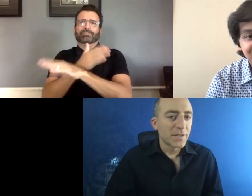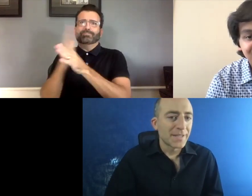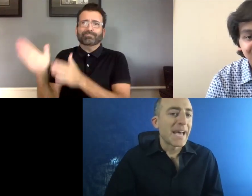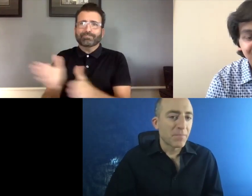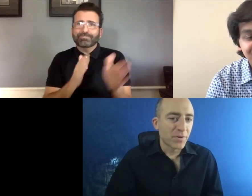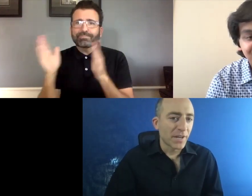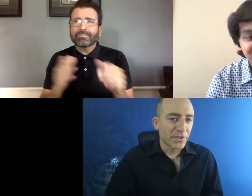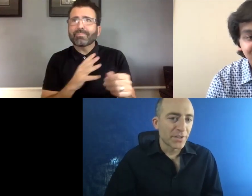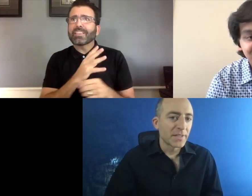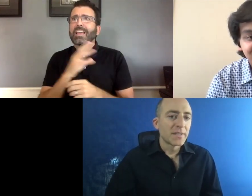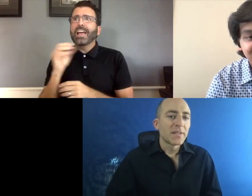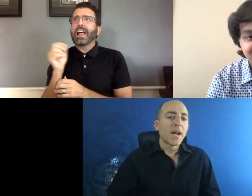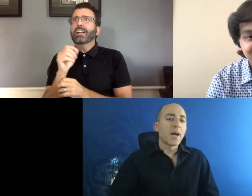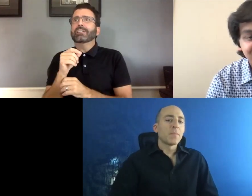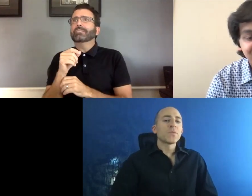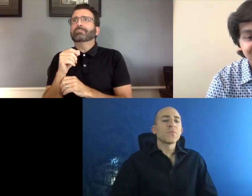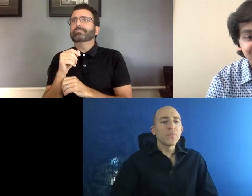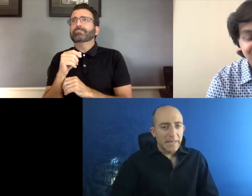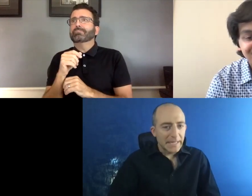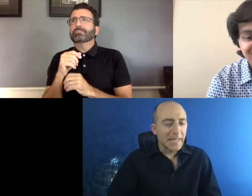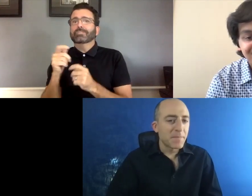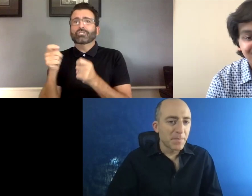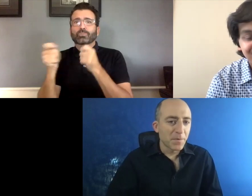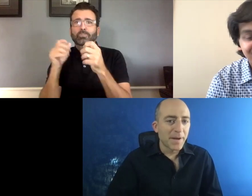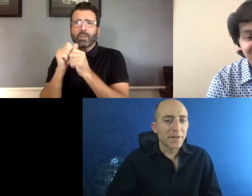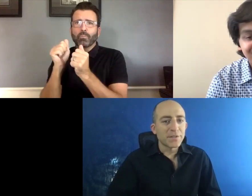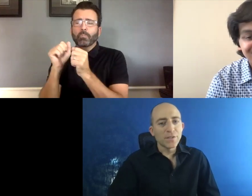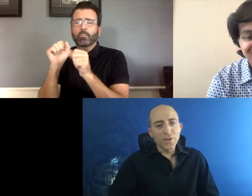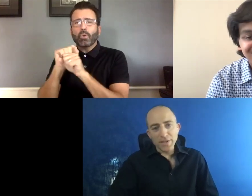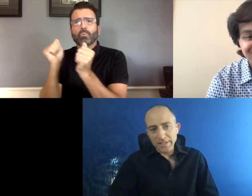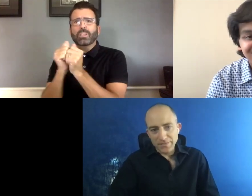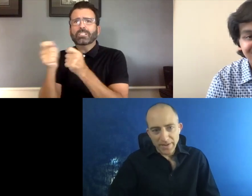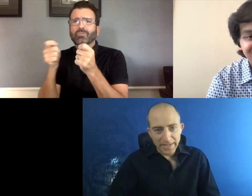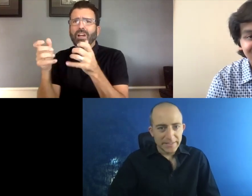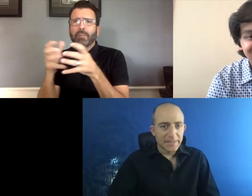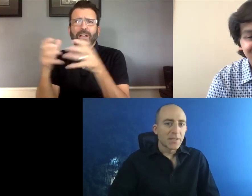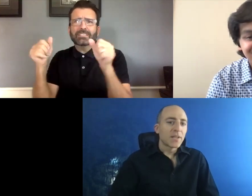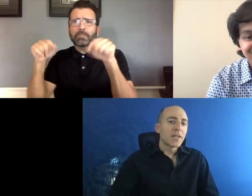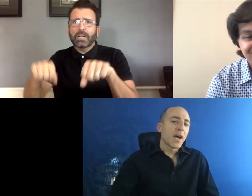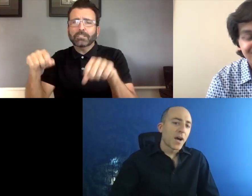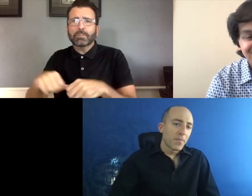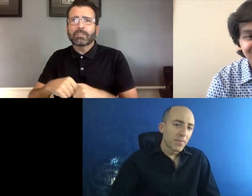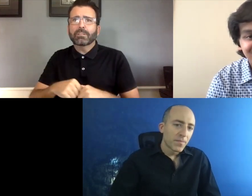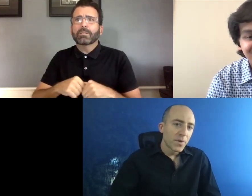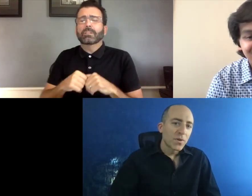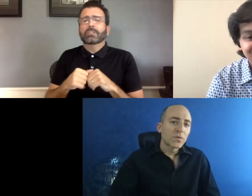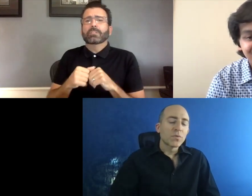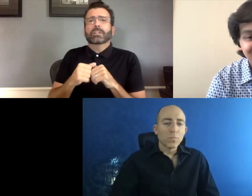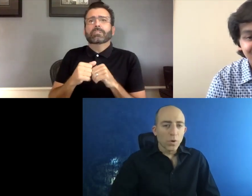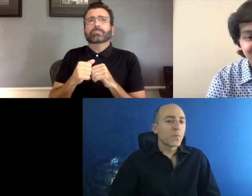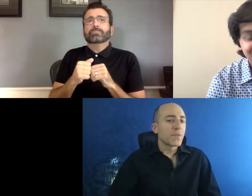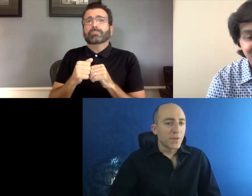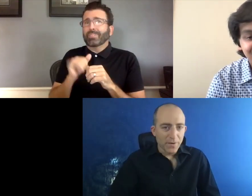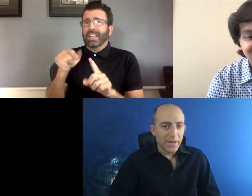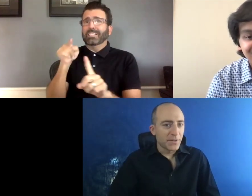that production - um - to really be prepared long in advance; to work with the director as